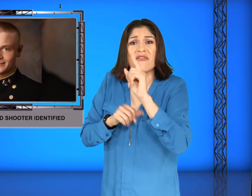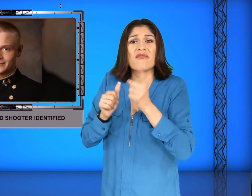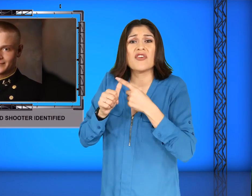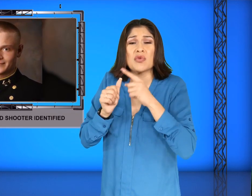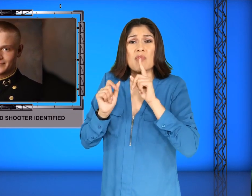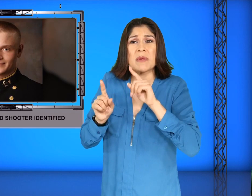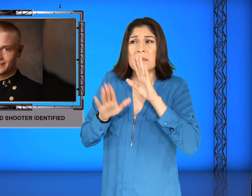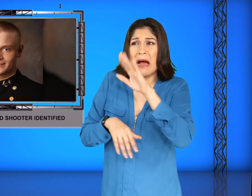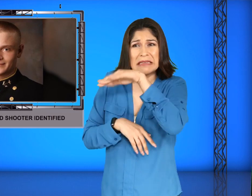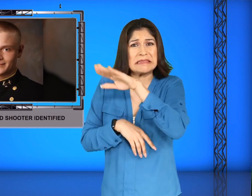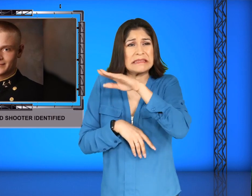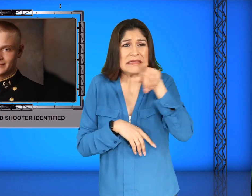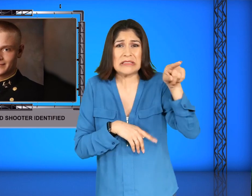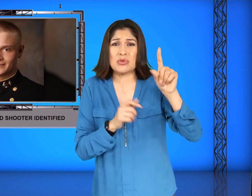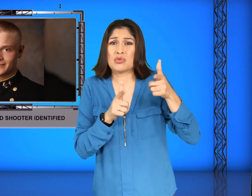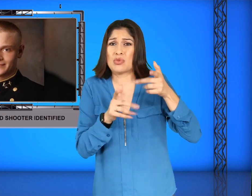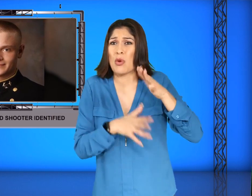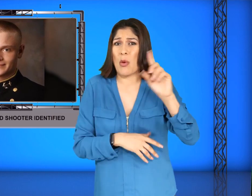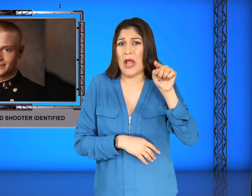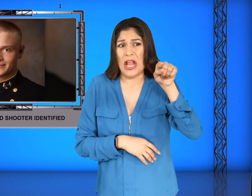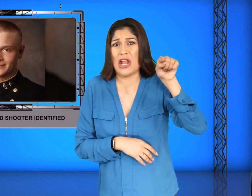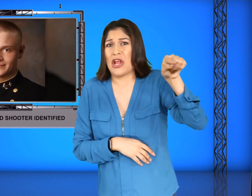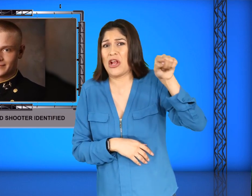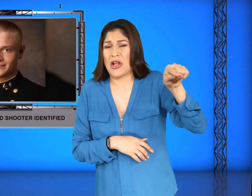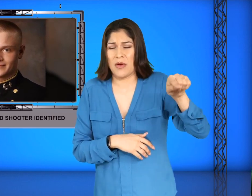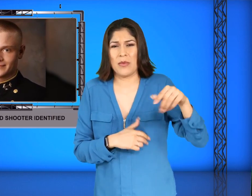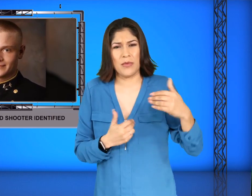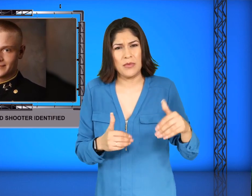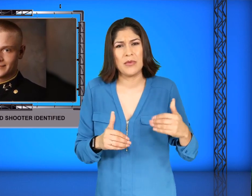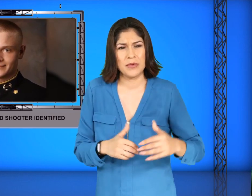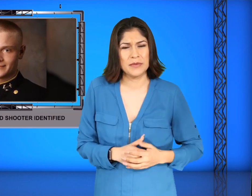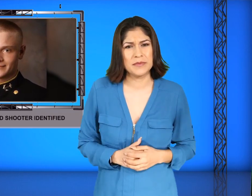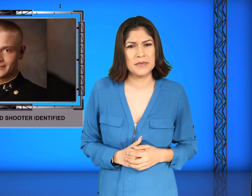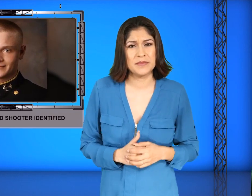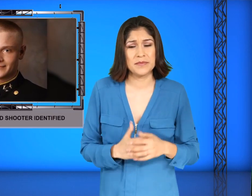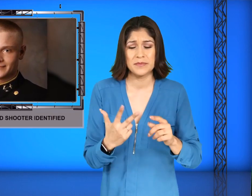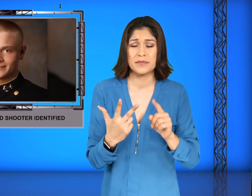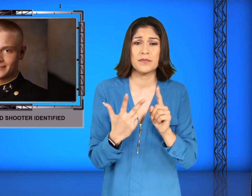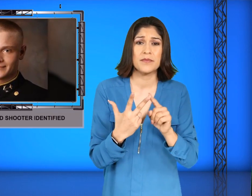able to alert first response teams where the shooter was.